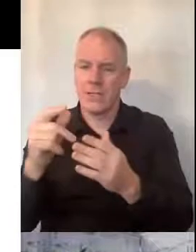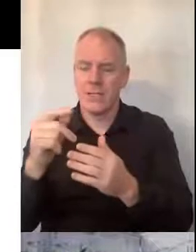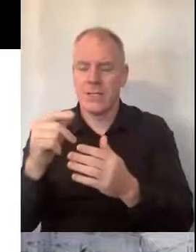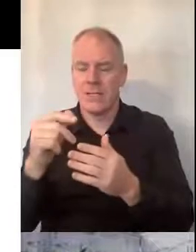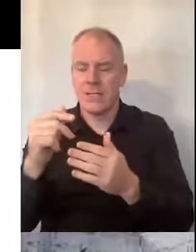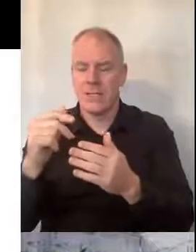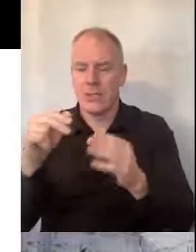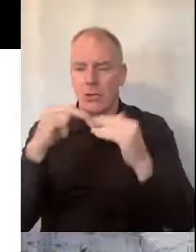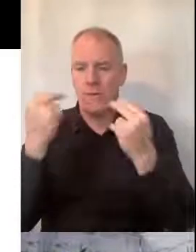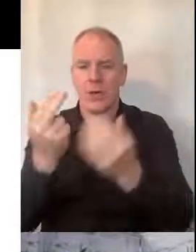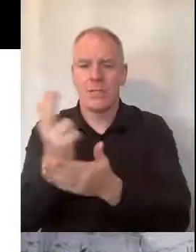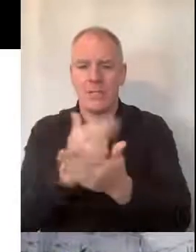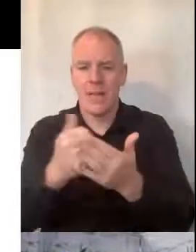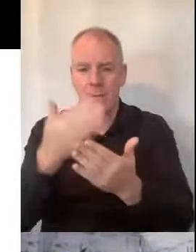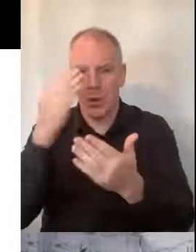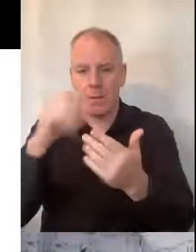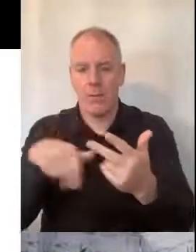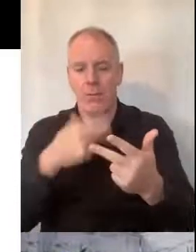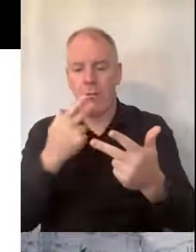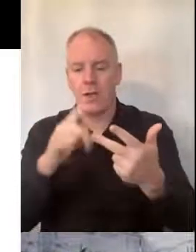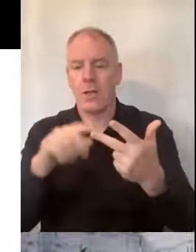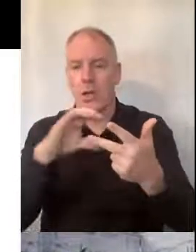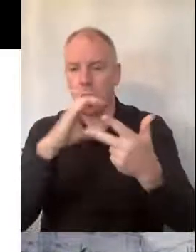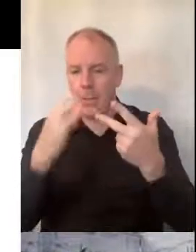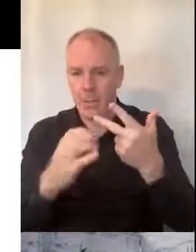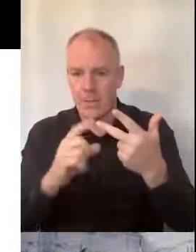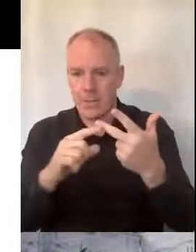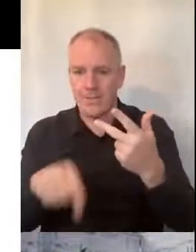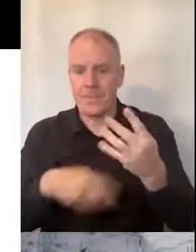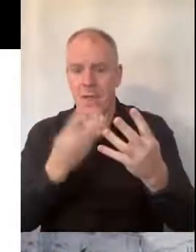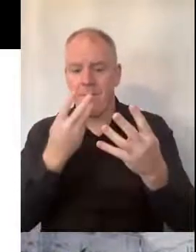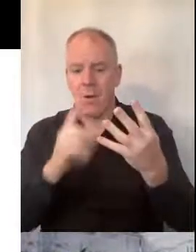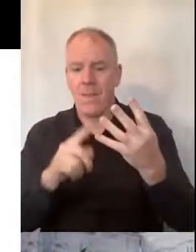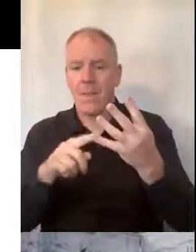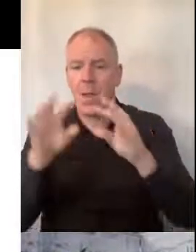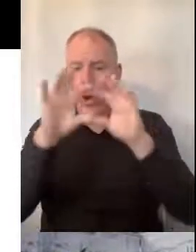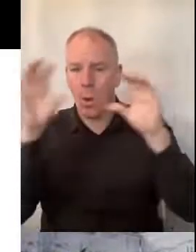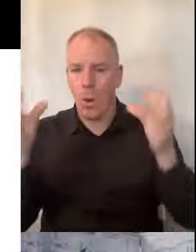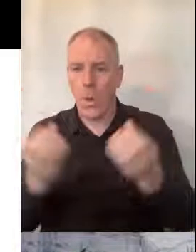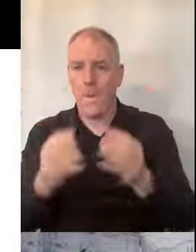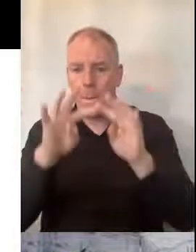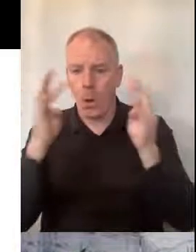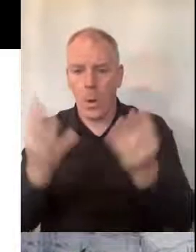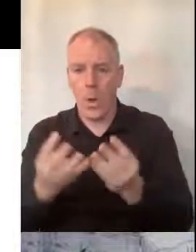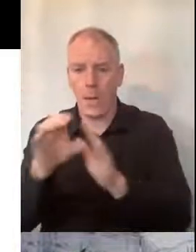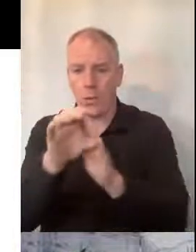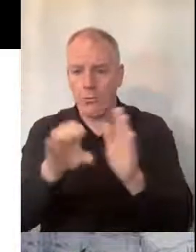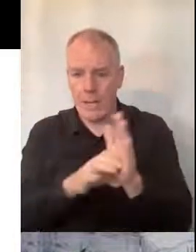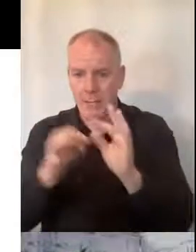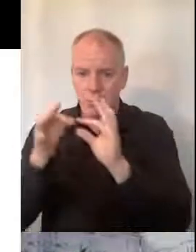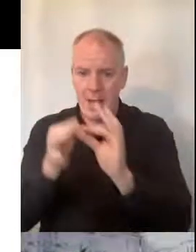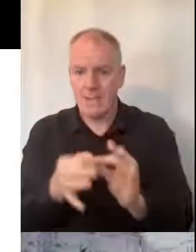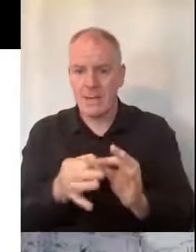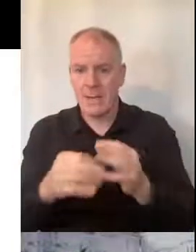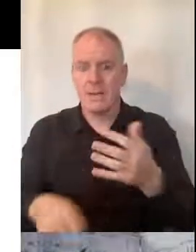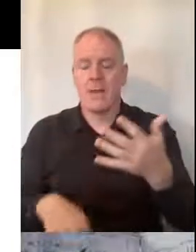The third one is communities, the 4th one is relevant in global curriculum. The fifth one is authentic assessment